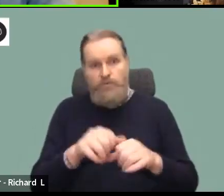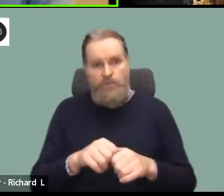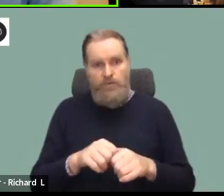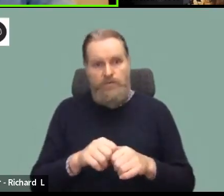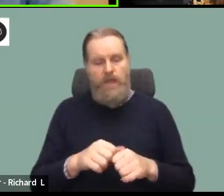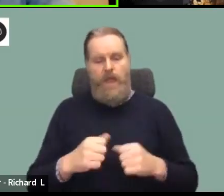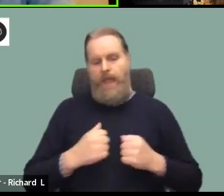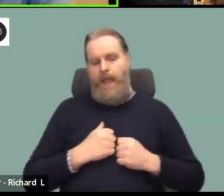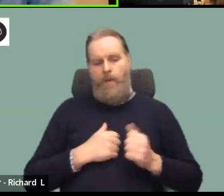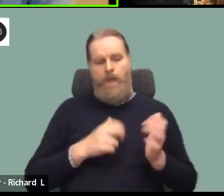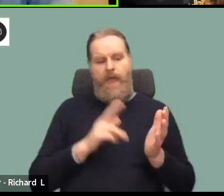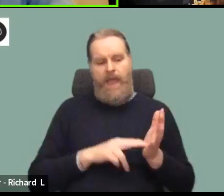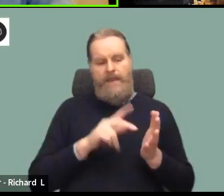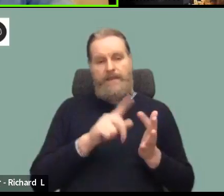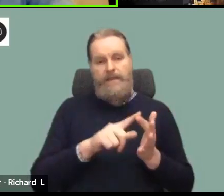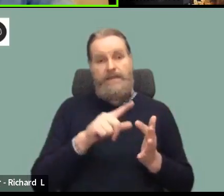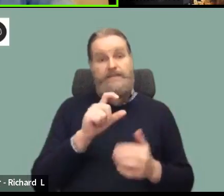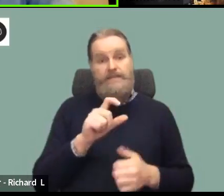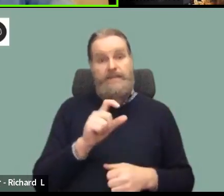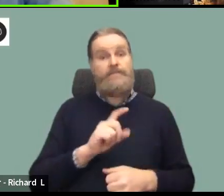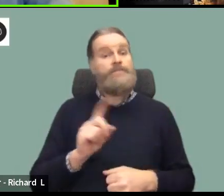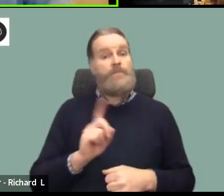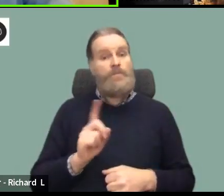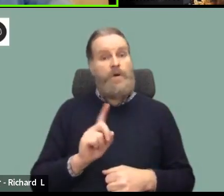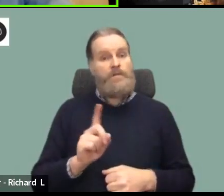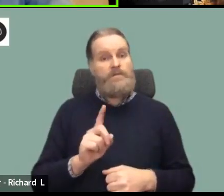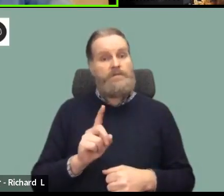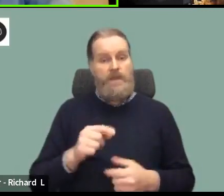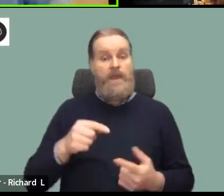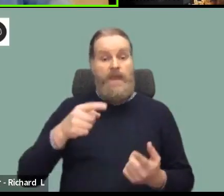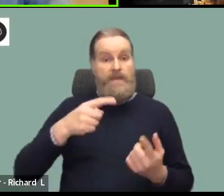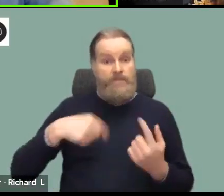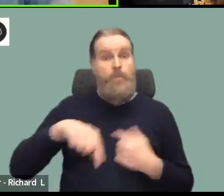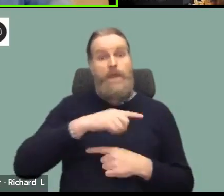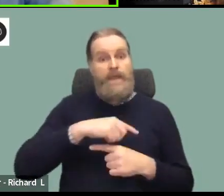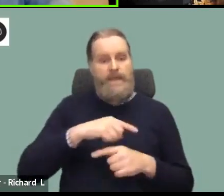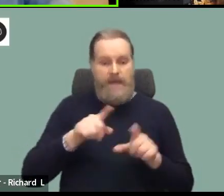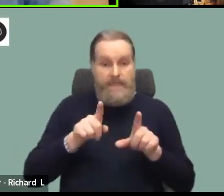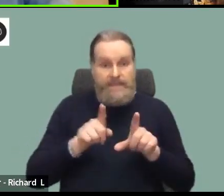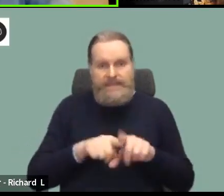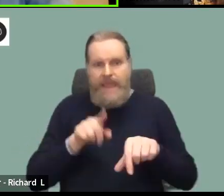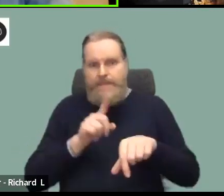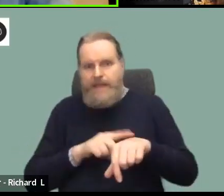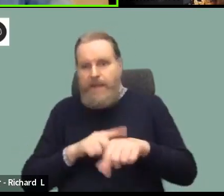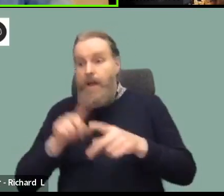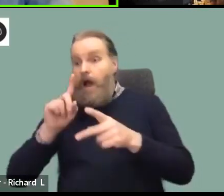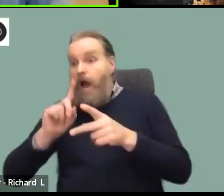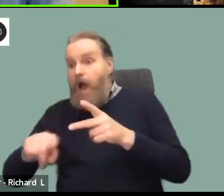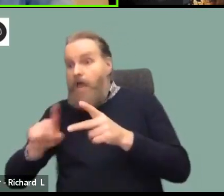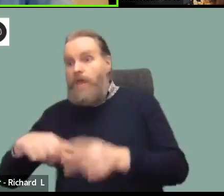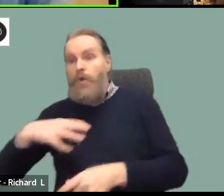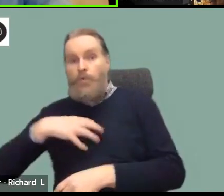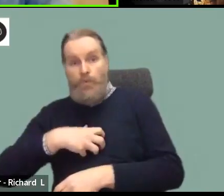ballot. And what we've confirmed a number of meetings. is the is the judgment is the is the judgment is the biggest effect. ct is if we can take stuff ct is if we can take strike action with other Unions, so